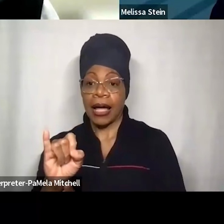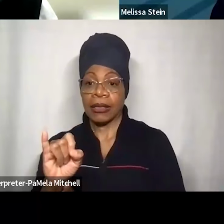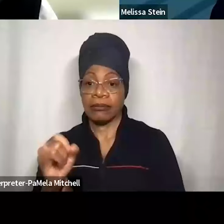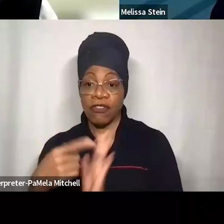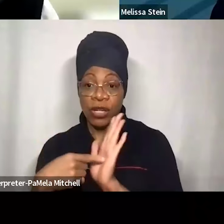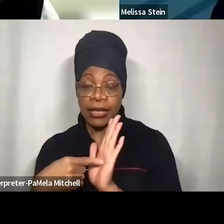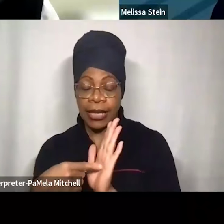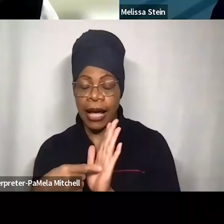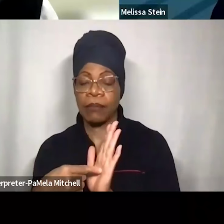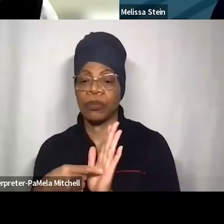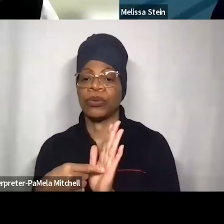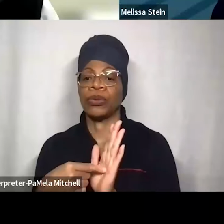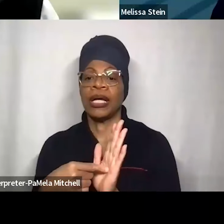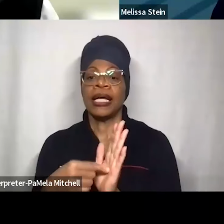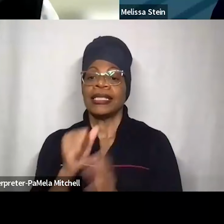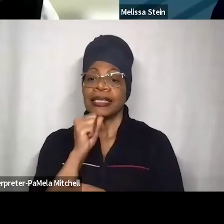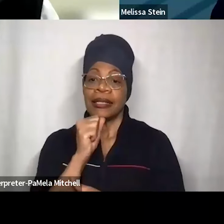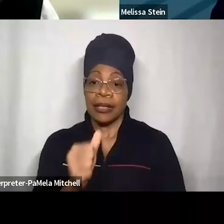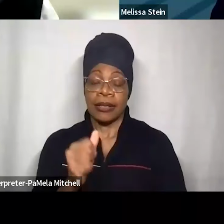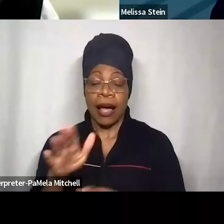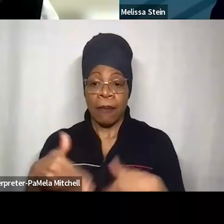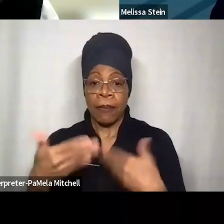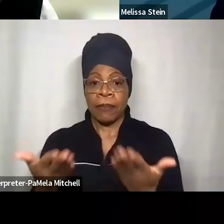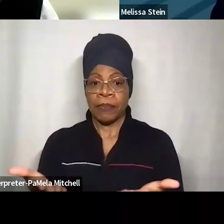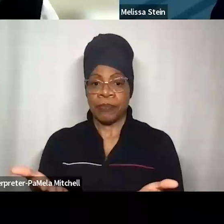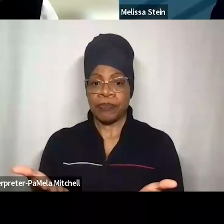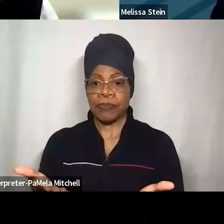those do not provide the equivalent